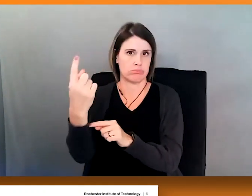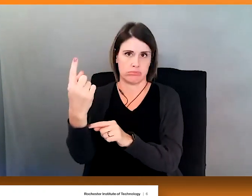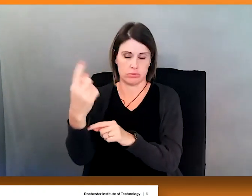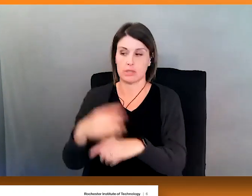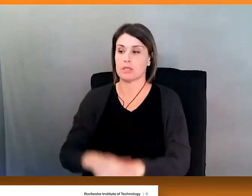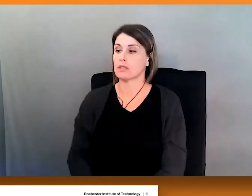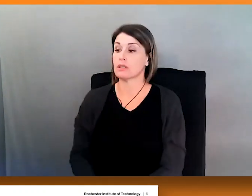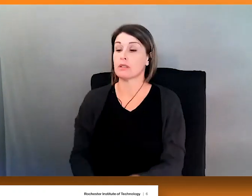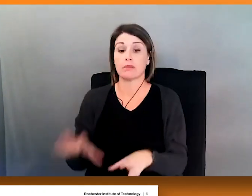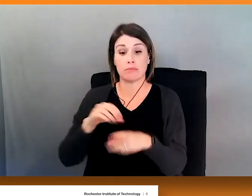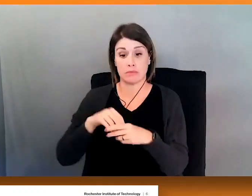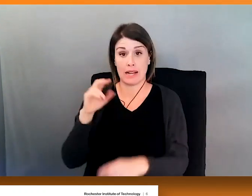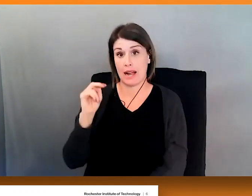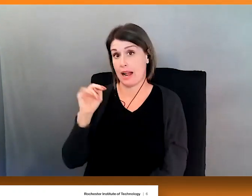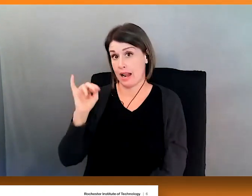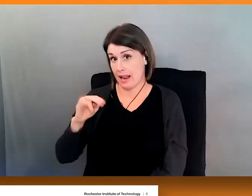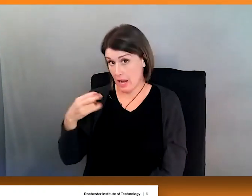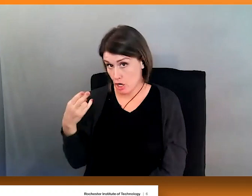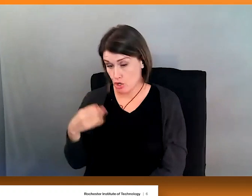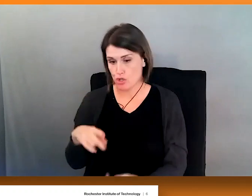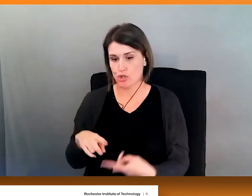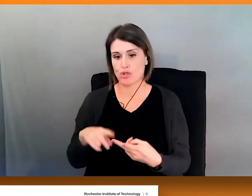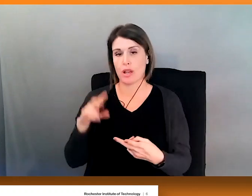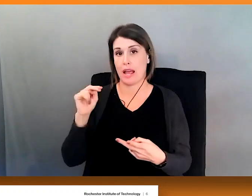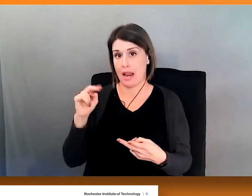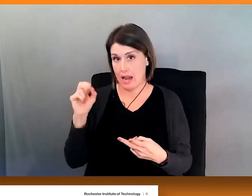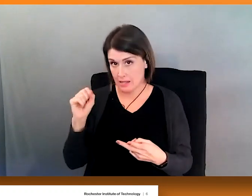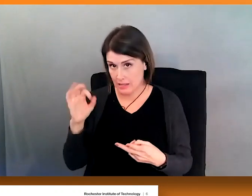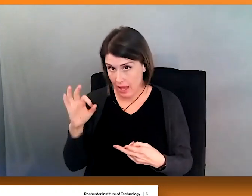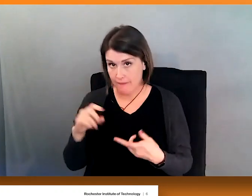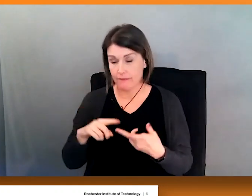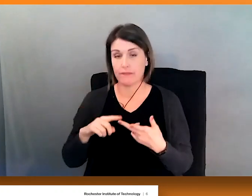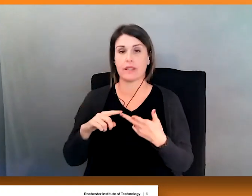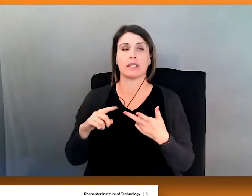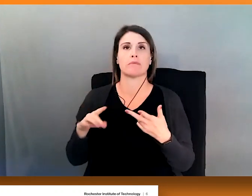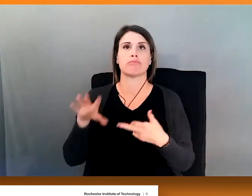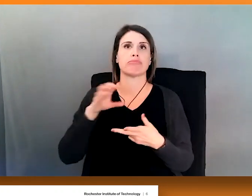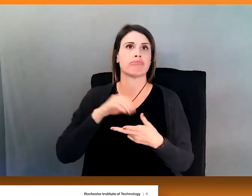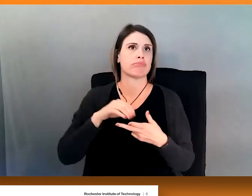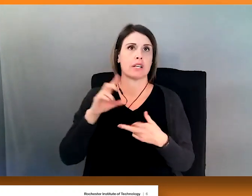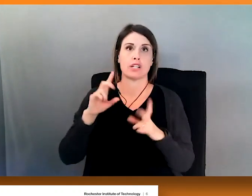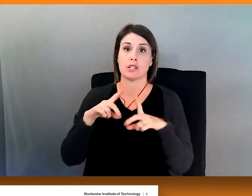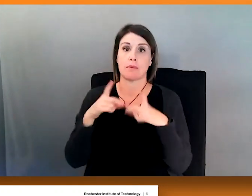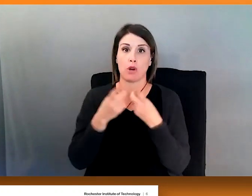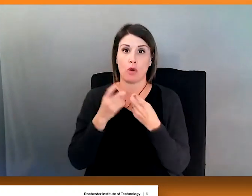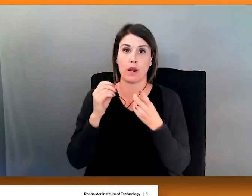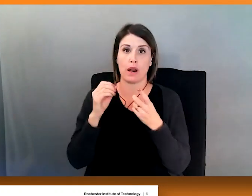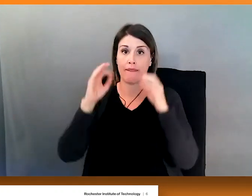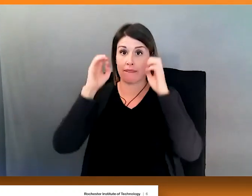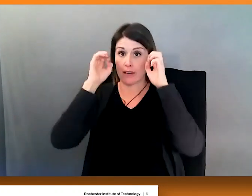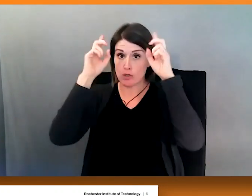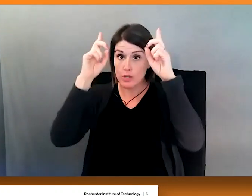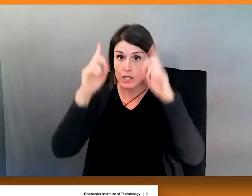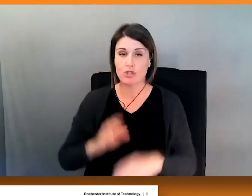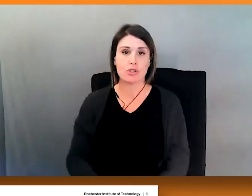It includes NIH, NSF, Department of Education...